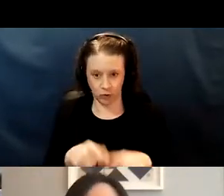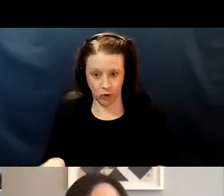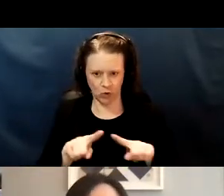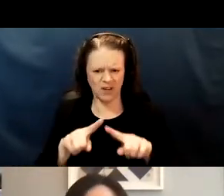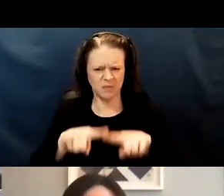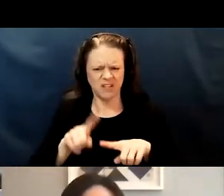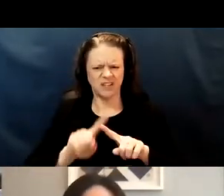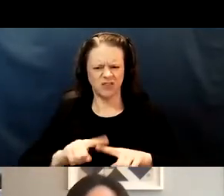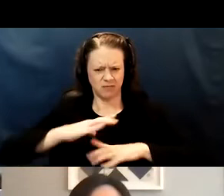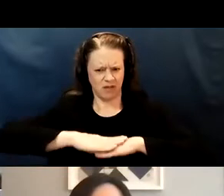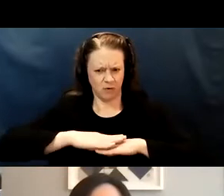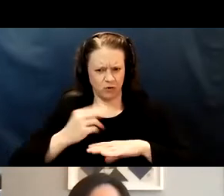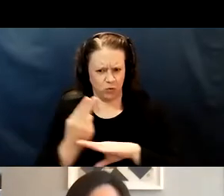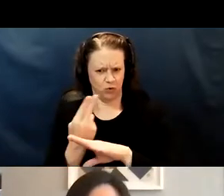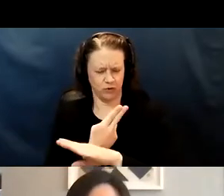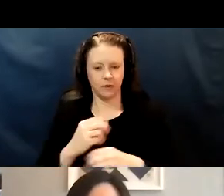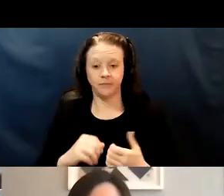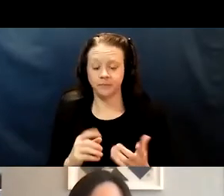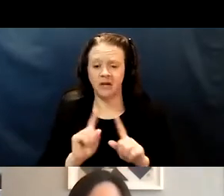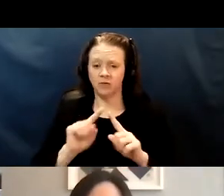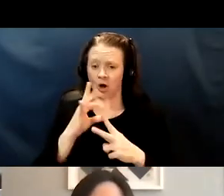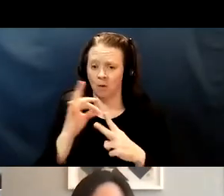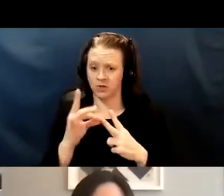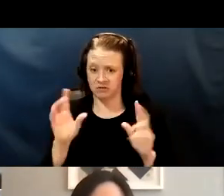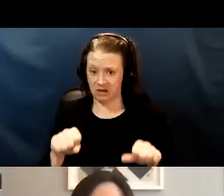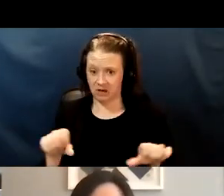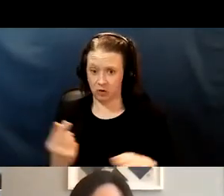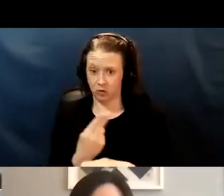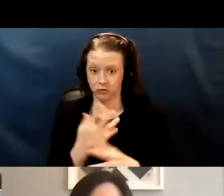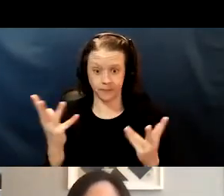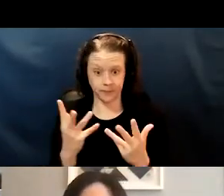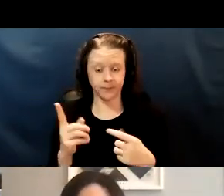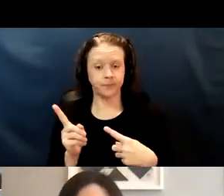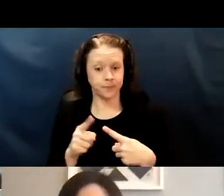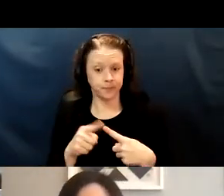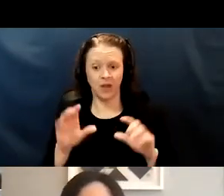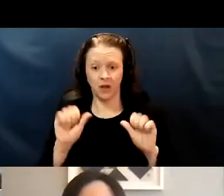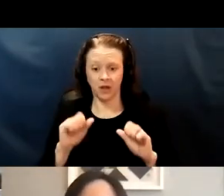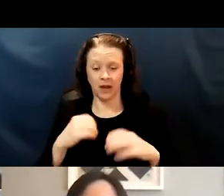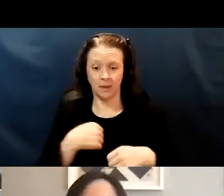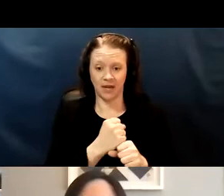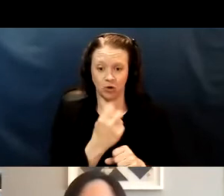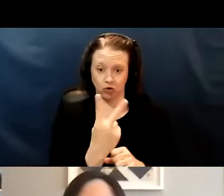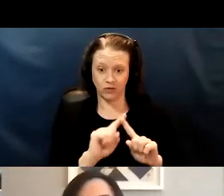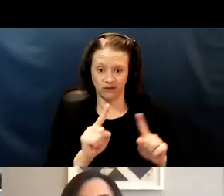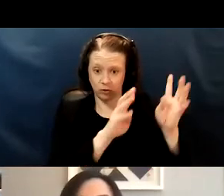different options to do that. One way that I included on the slide was to produce two different streams, so you can have one with